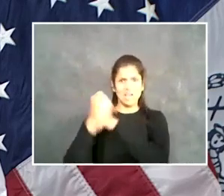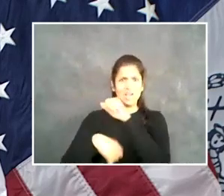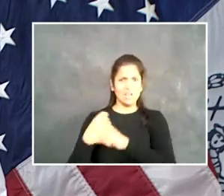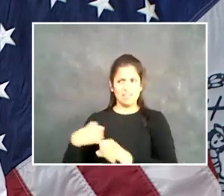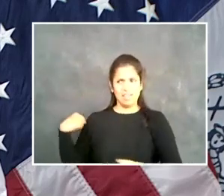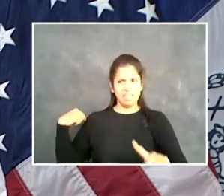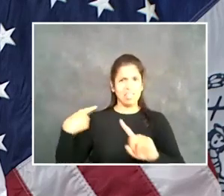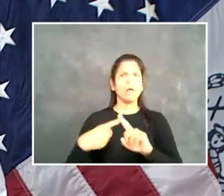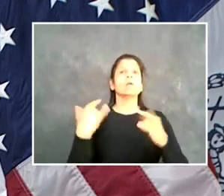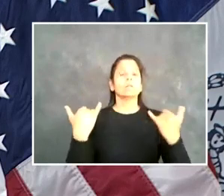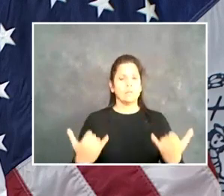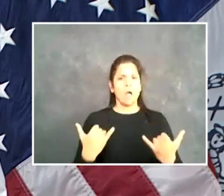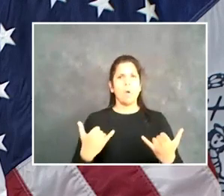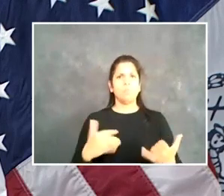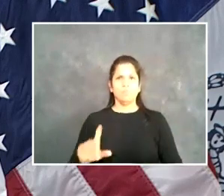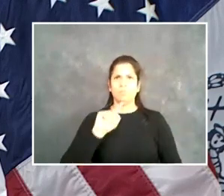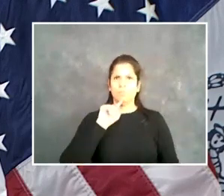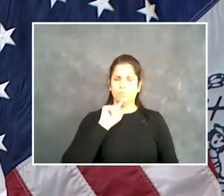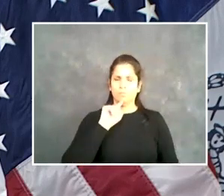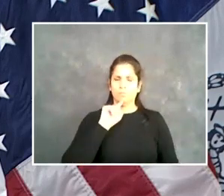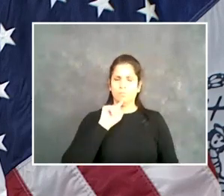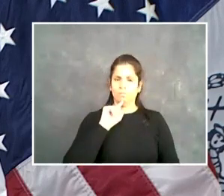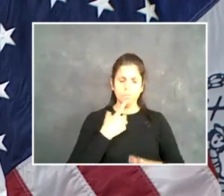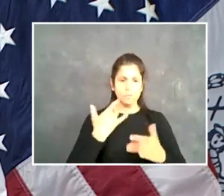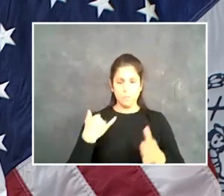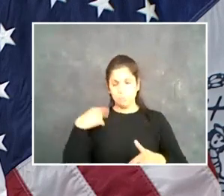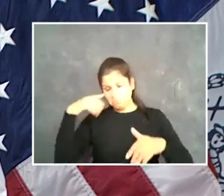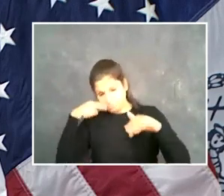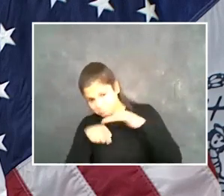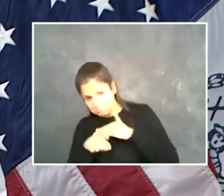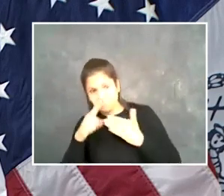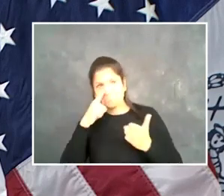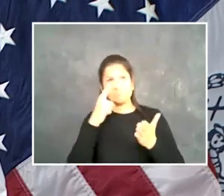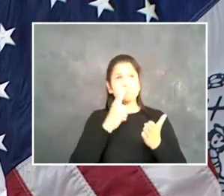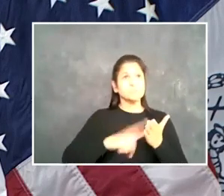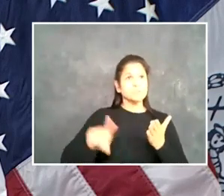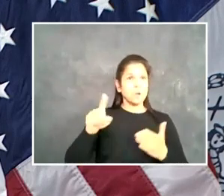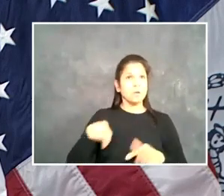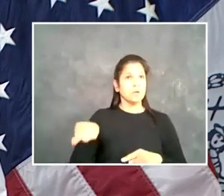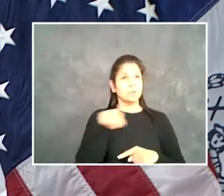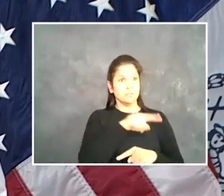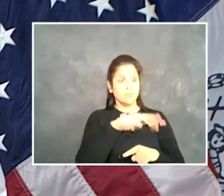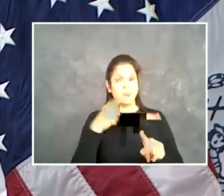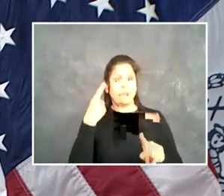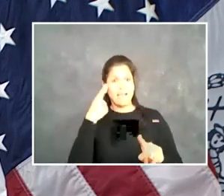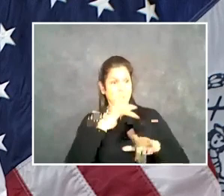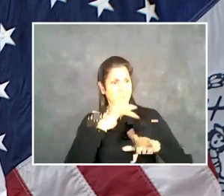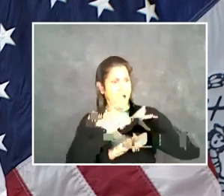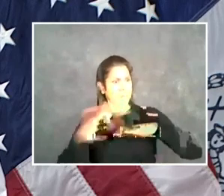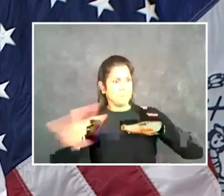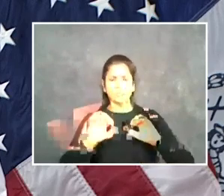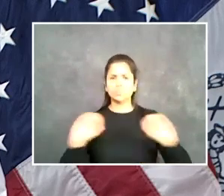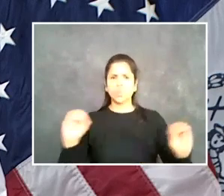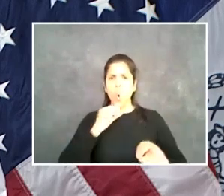BUT IT'S ALSO A CALL TO HELP THEM. TO DO MORE TO GET THEM OUT OF